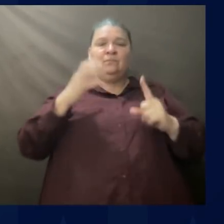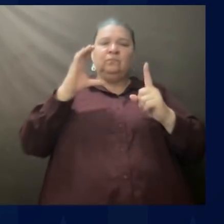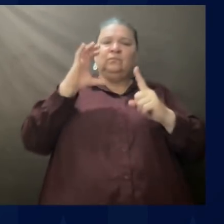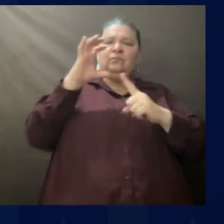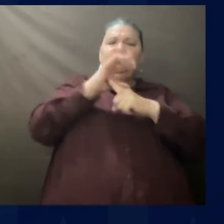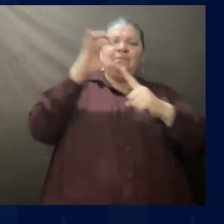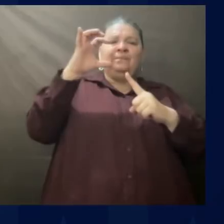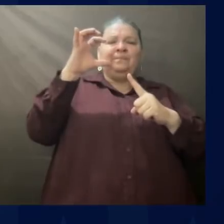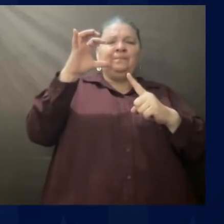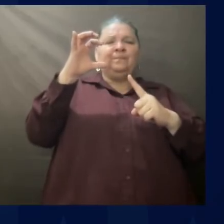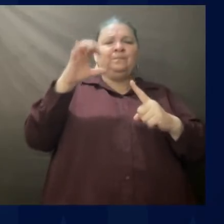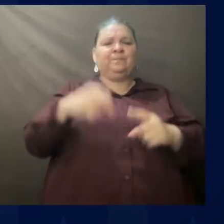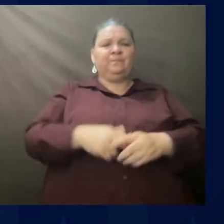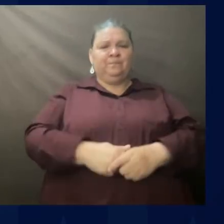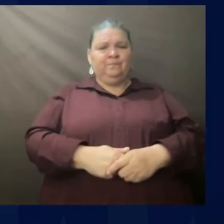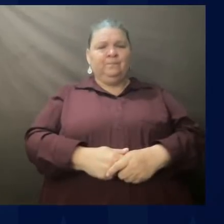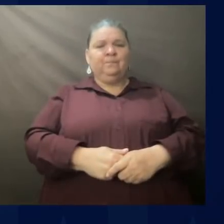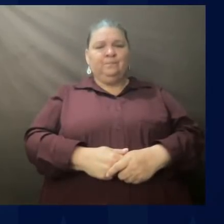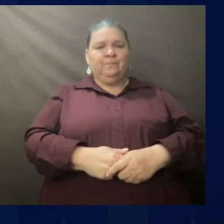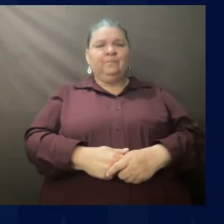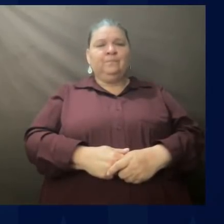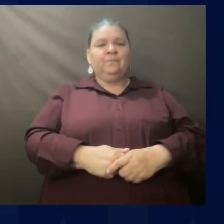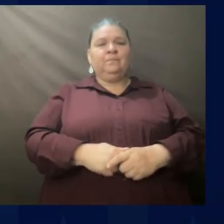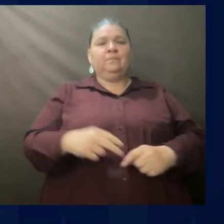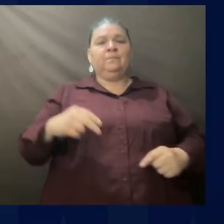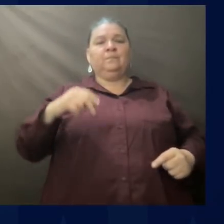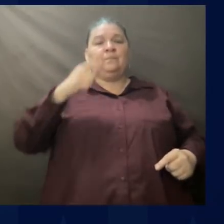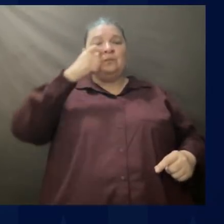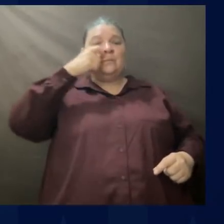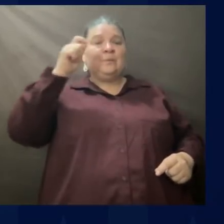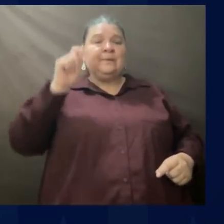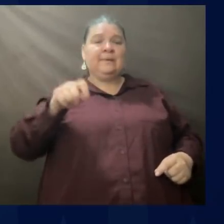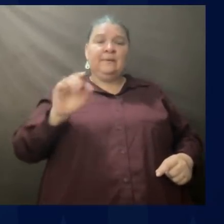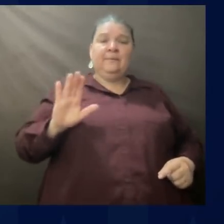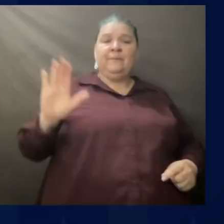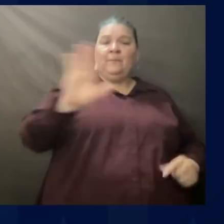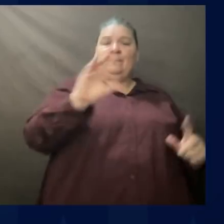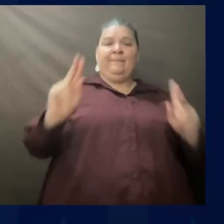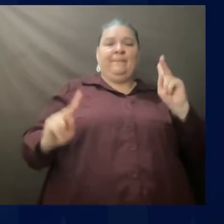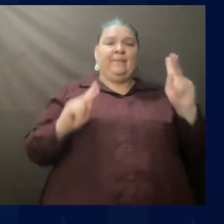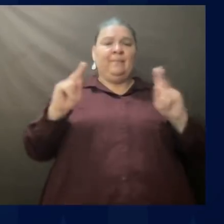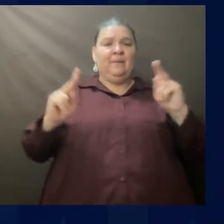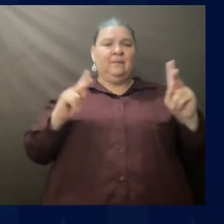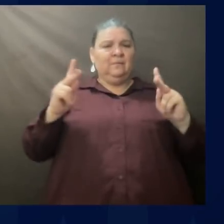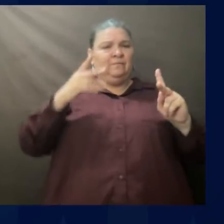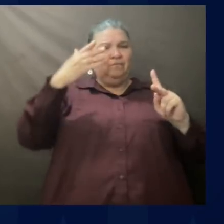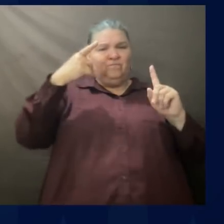Ukraine and its people are on the frontlines fighting to save their nation. But their fight is part of a larger